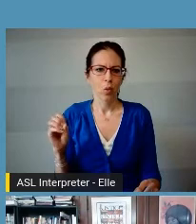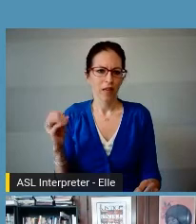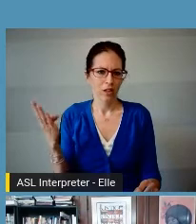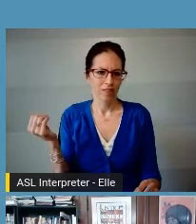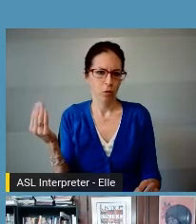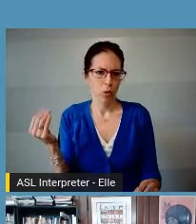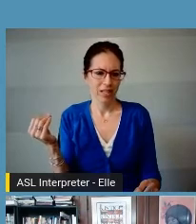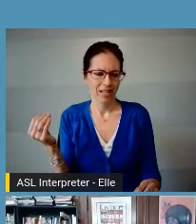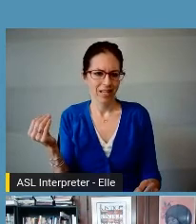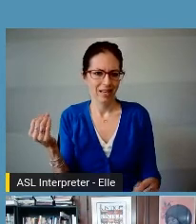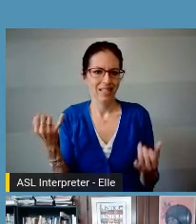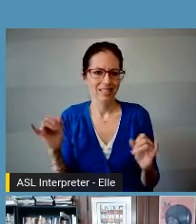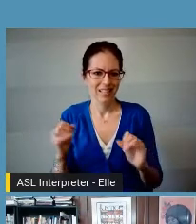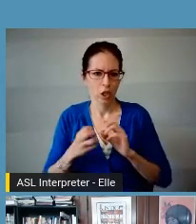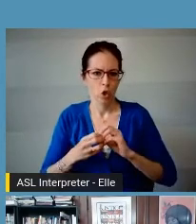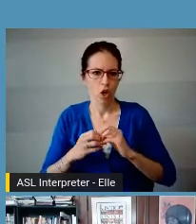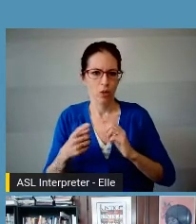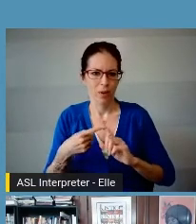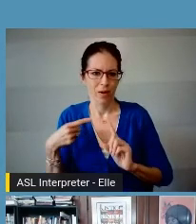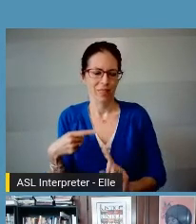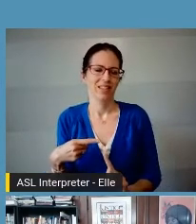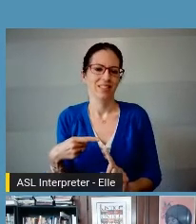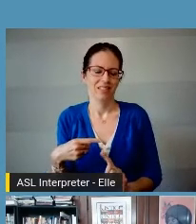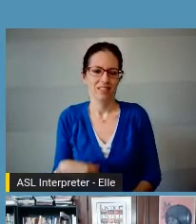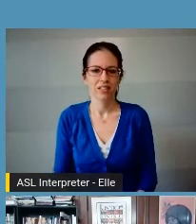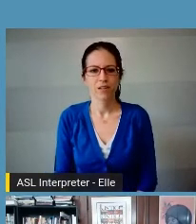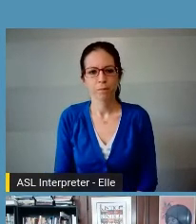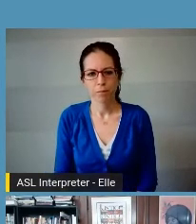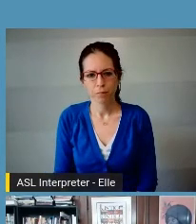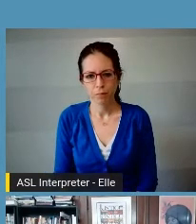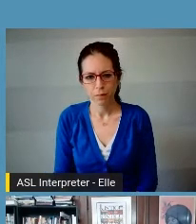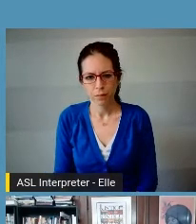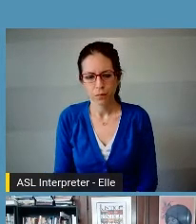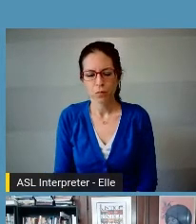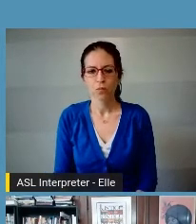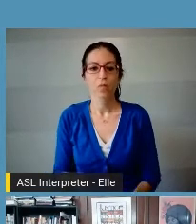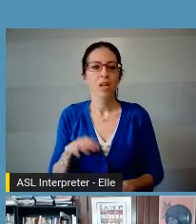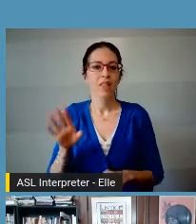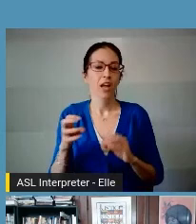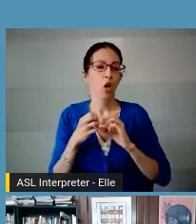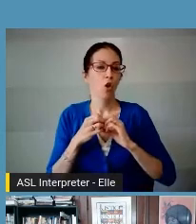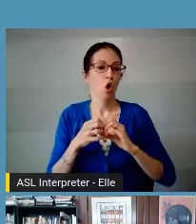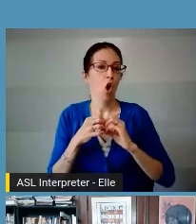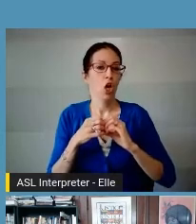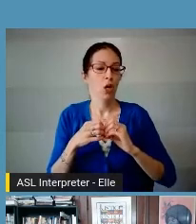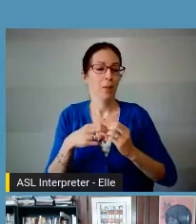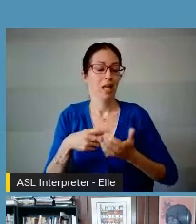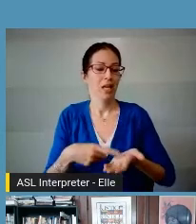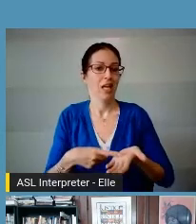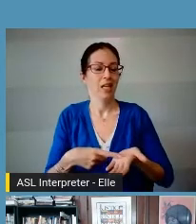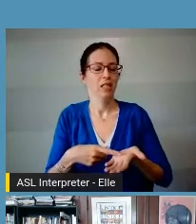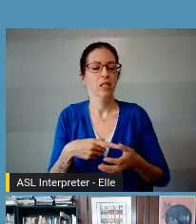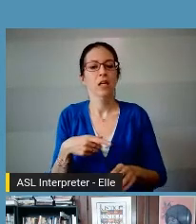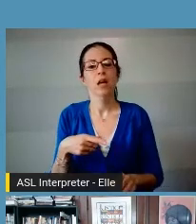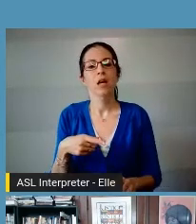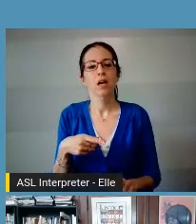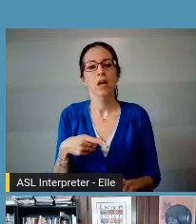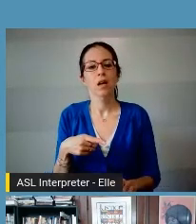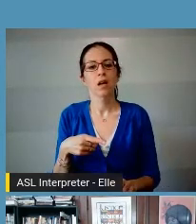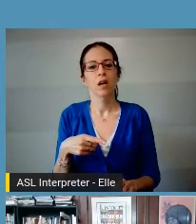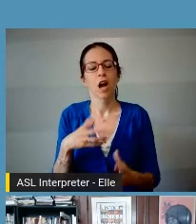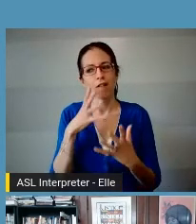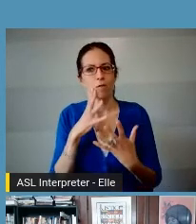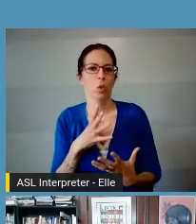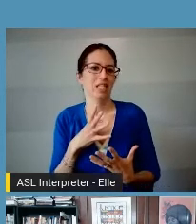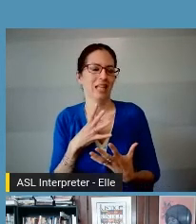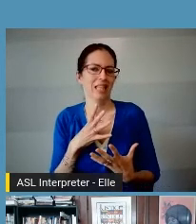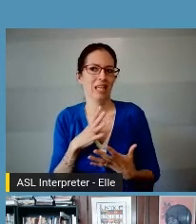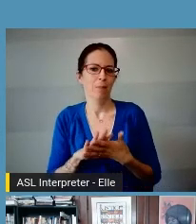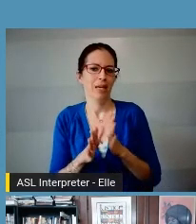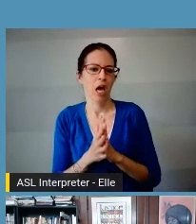it. And some of the arguments unfortunately get into uncivil discourse which is beyond